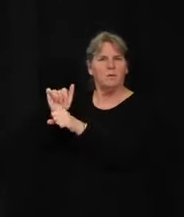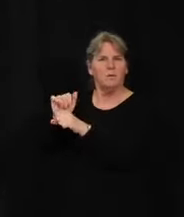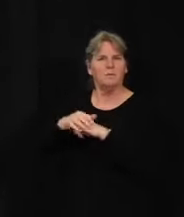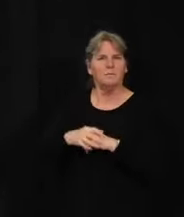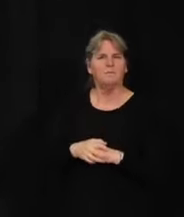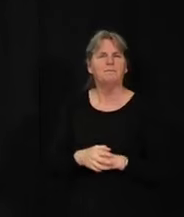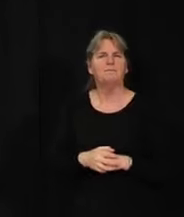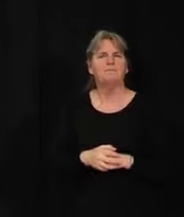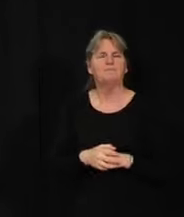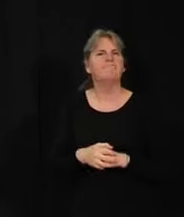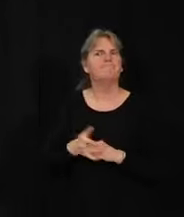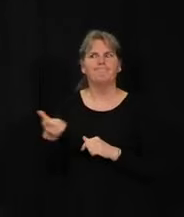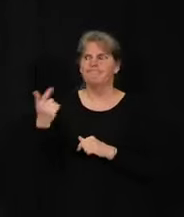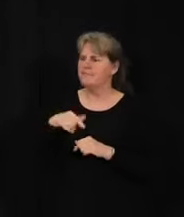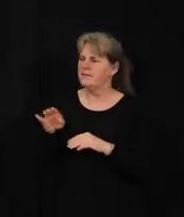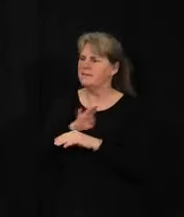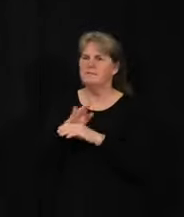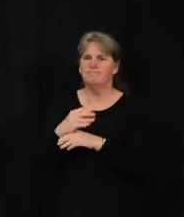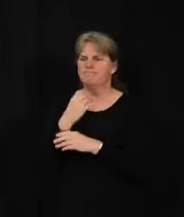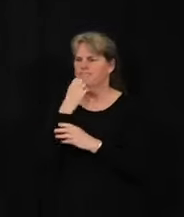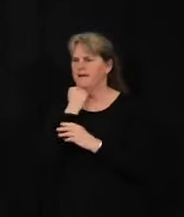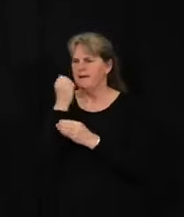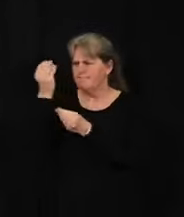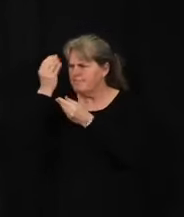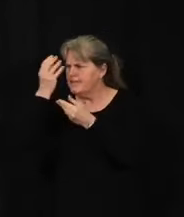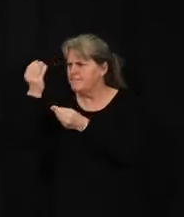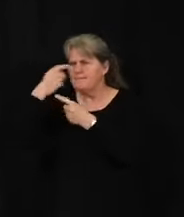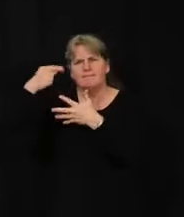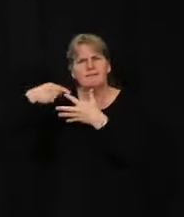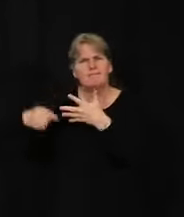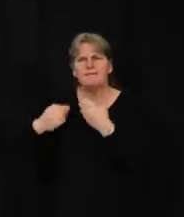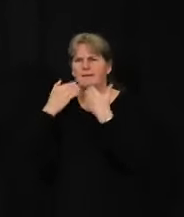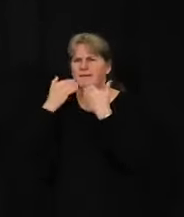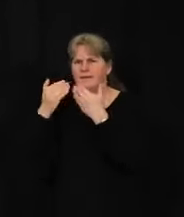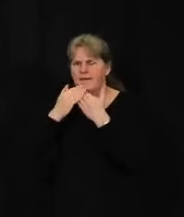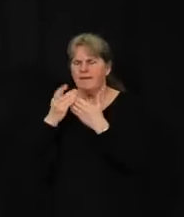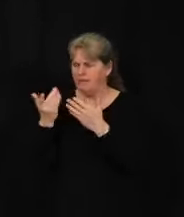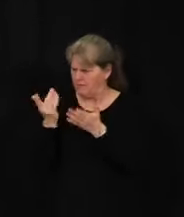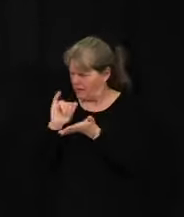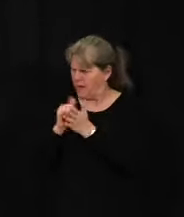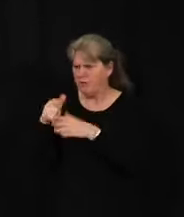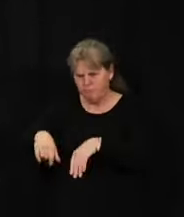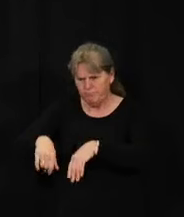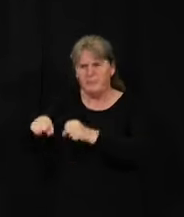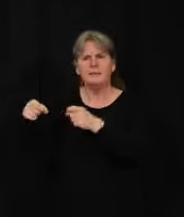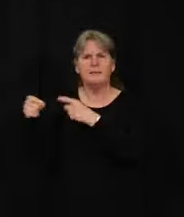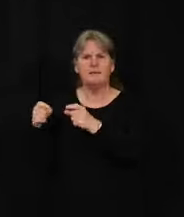I value the input of the private sector immensely and all that they are doing to manage this situation, and we can't thank